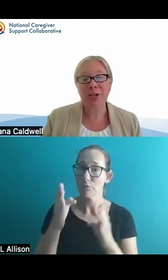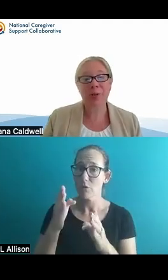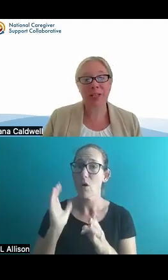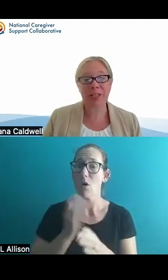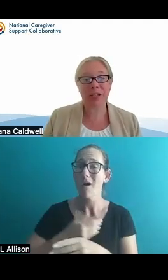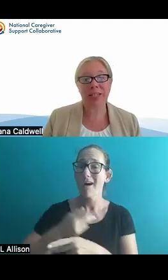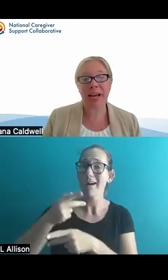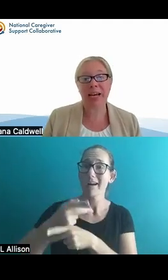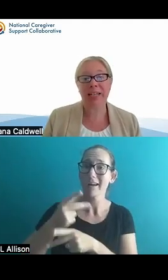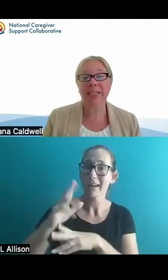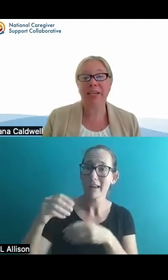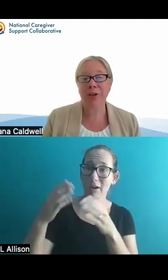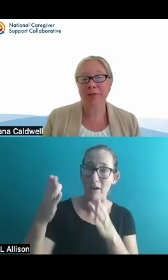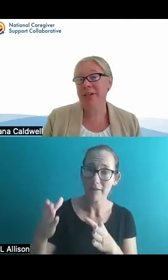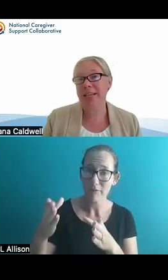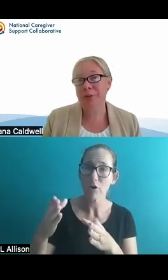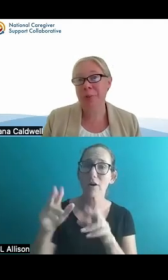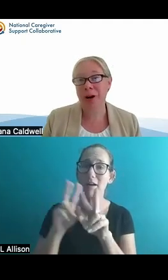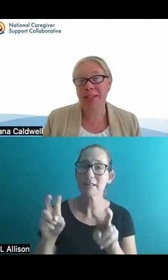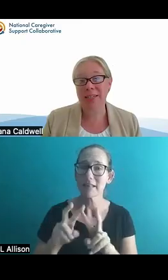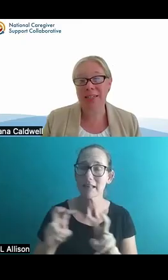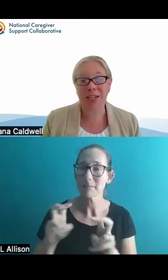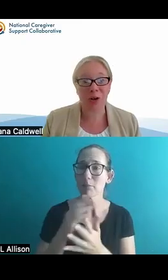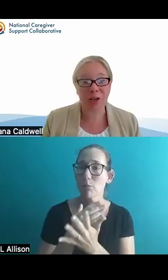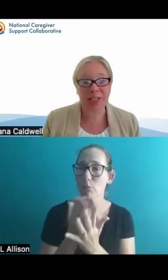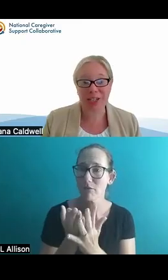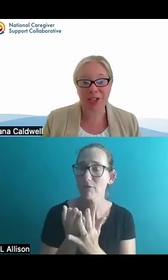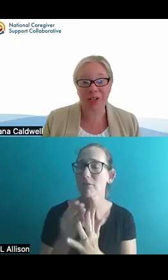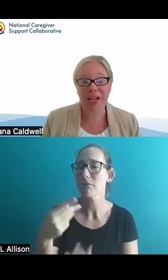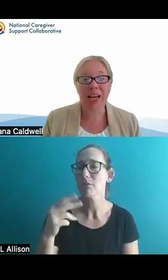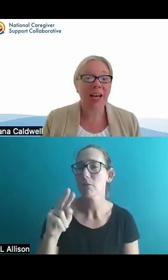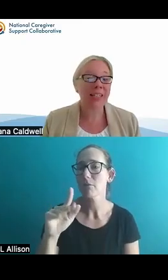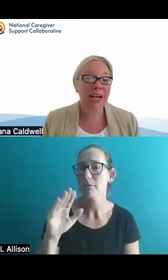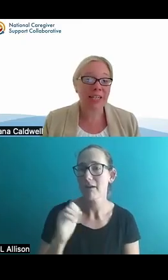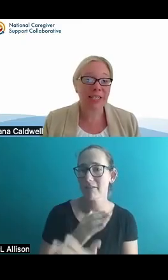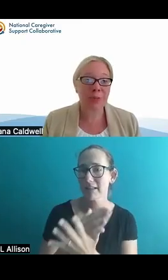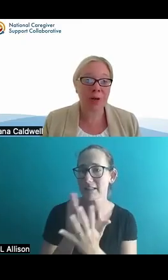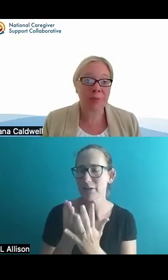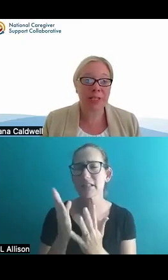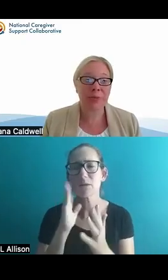So this looks at caregiver assessment practices across the country and highlights promising